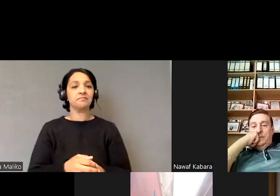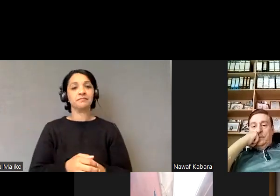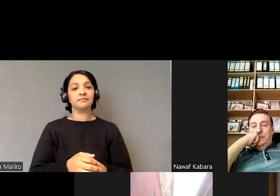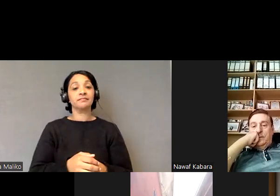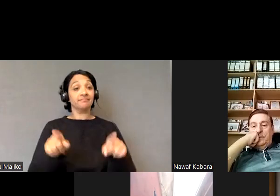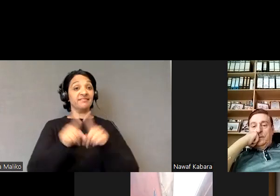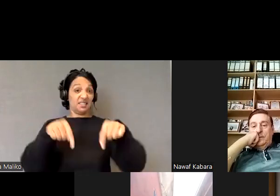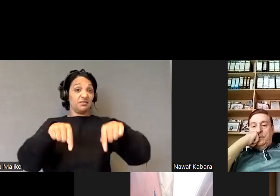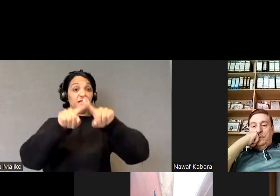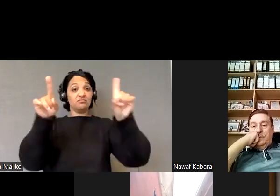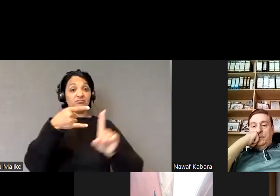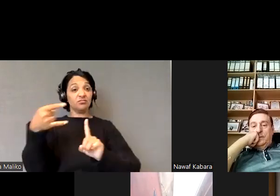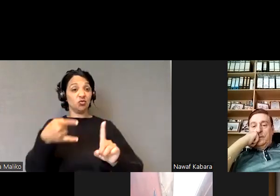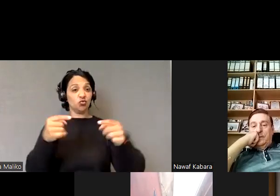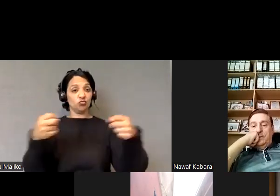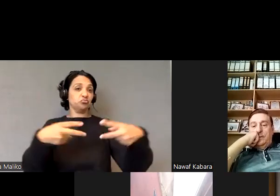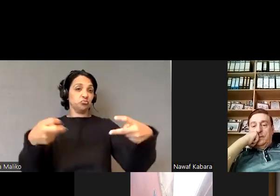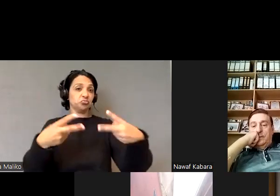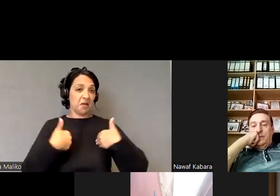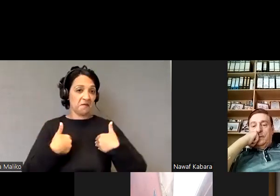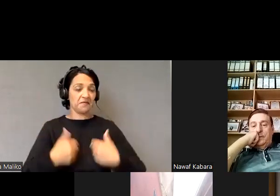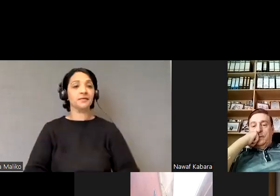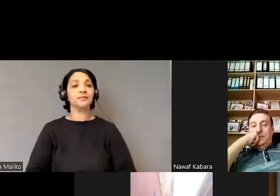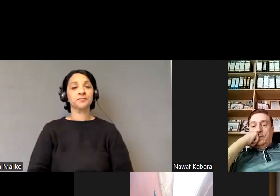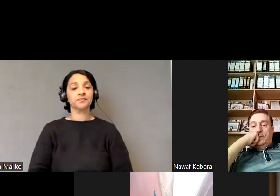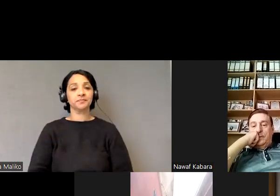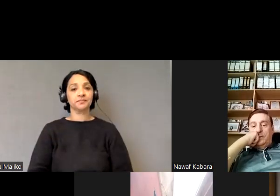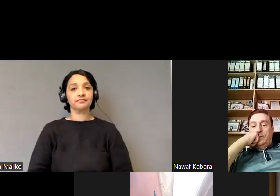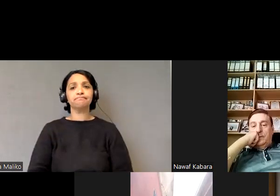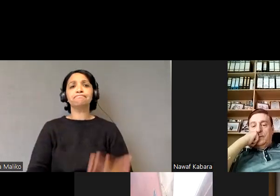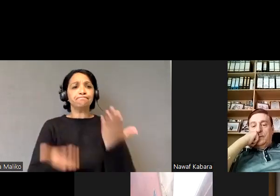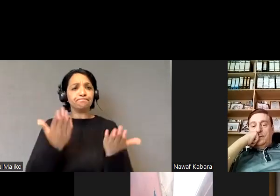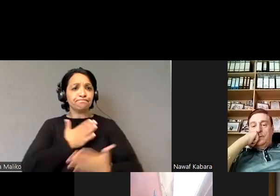see the captions on Zoom as well. If there are any questions on accessibility of